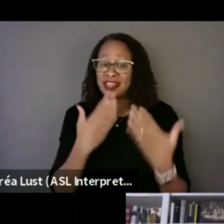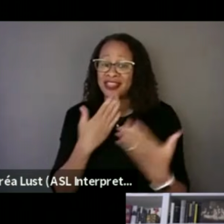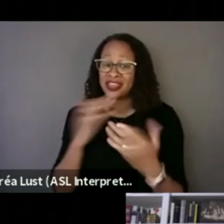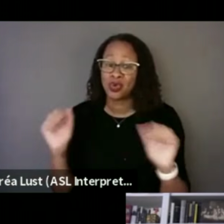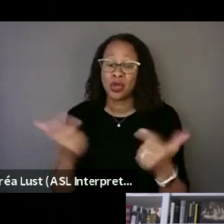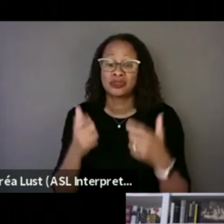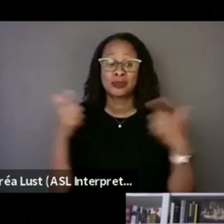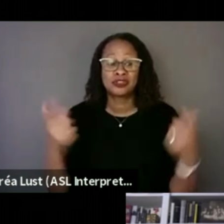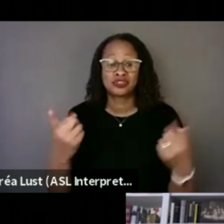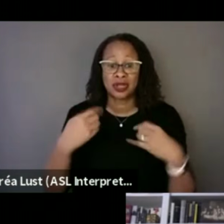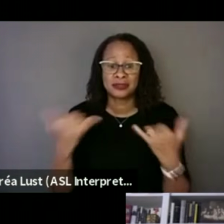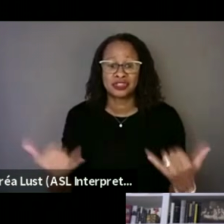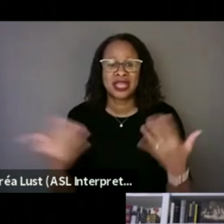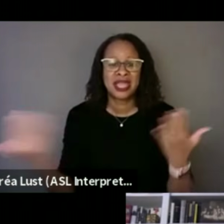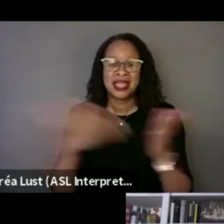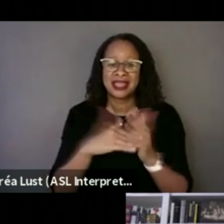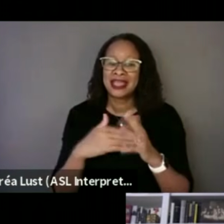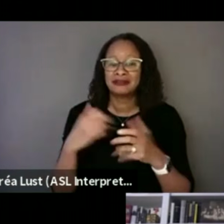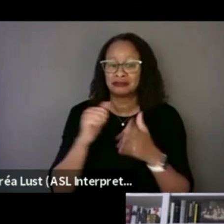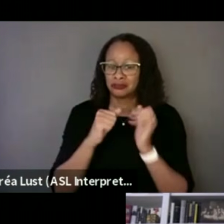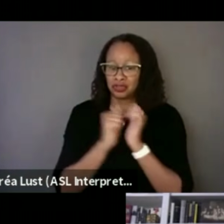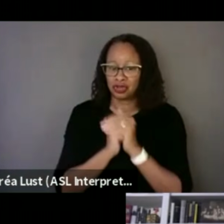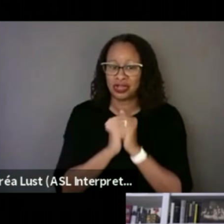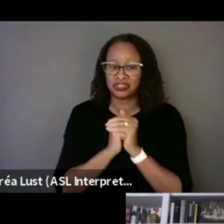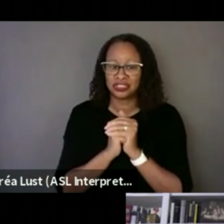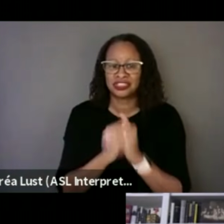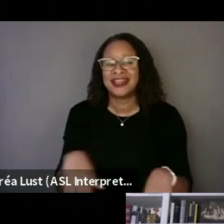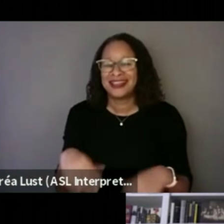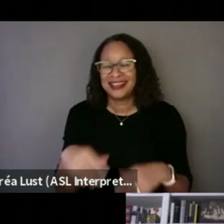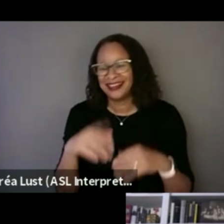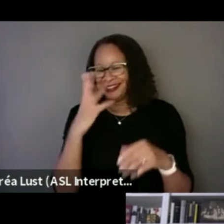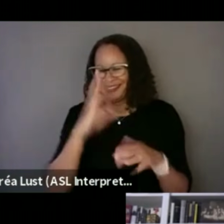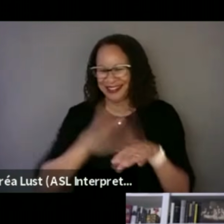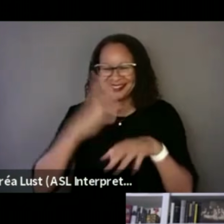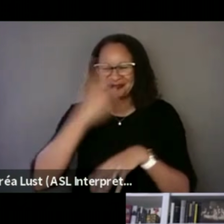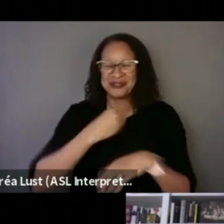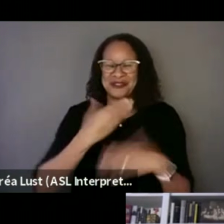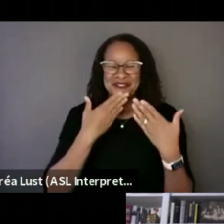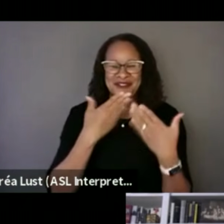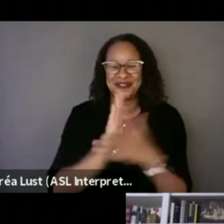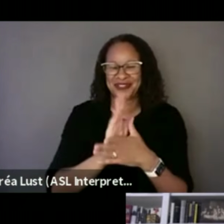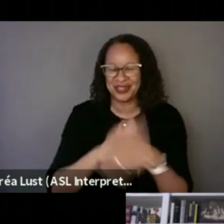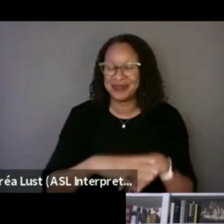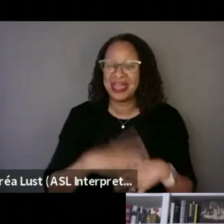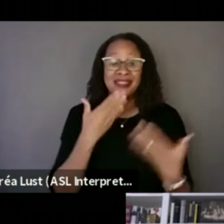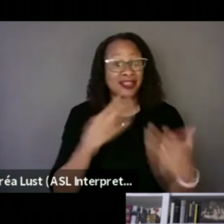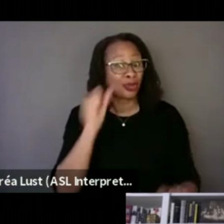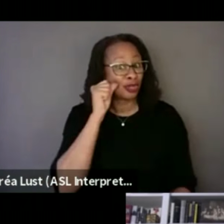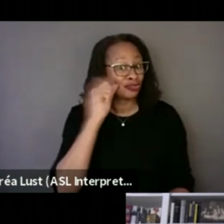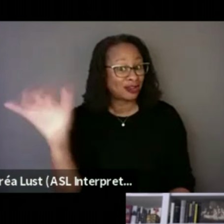And again, congratulations on a beautiful film. And thank you, Andrea. Yeah, thank you.